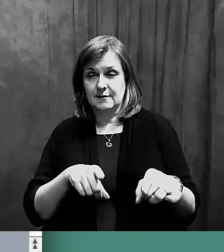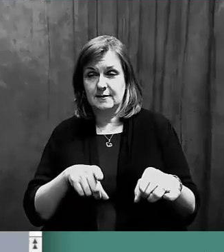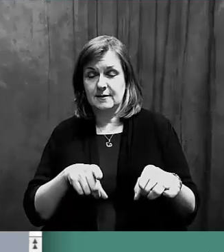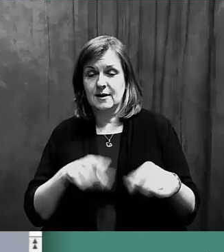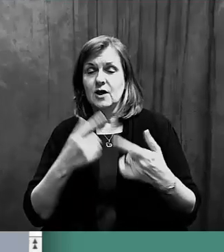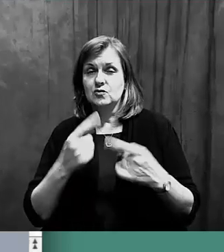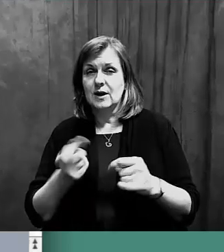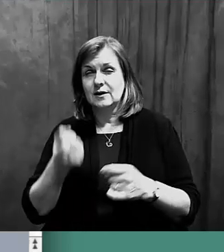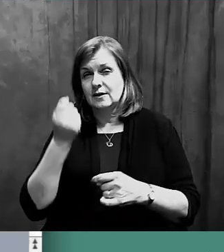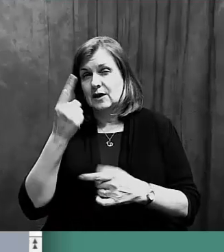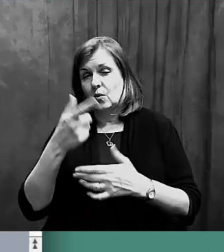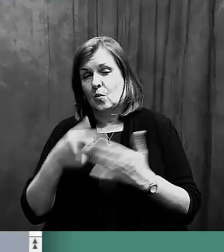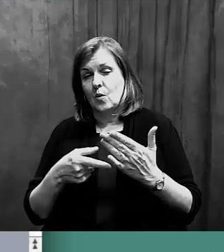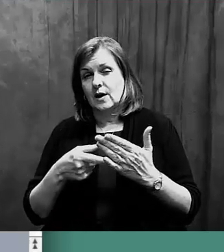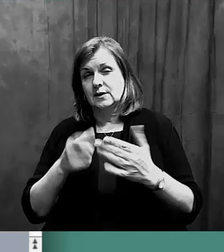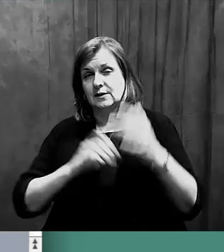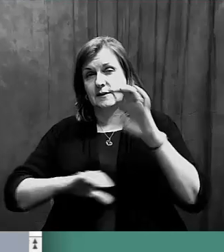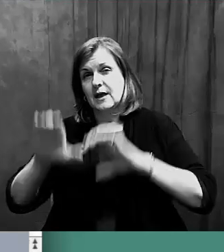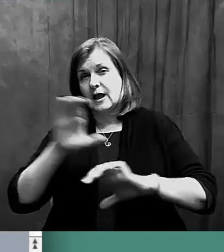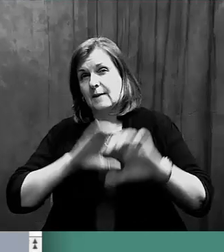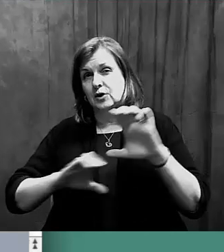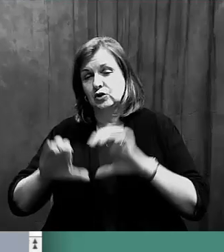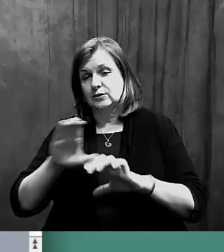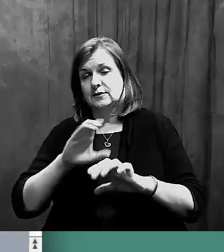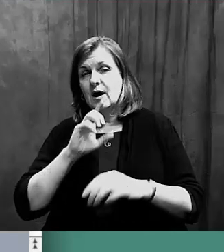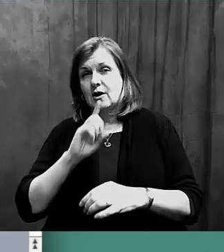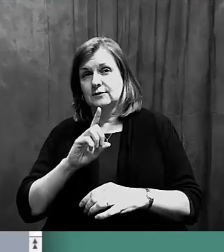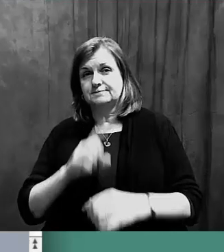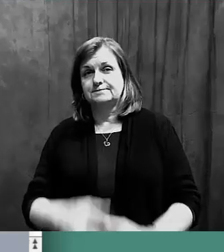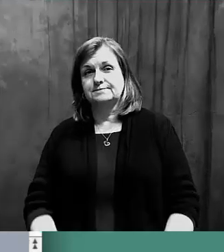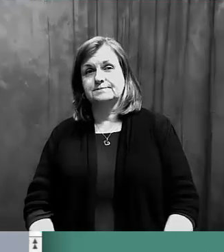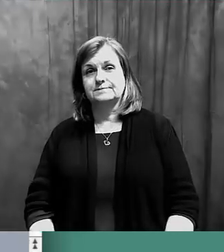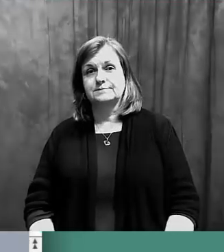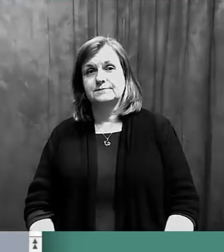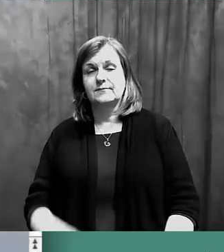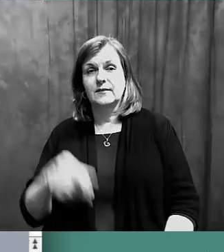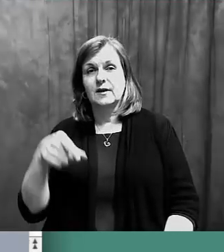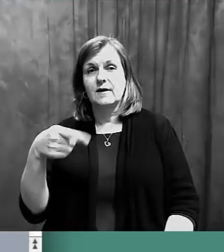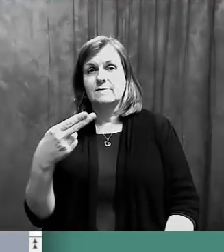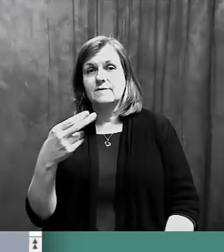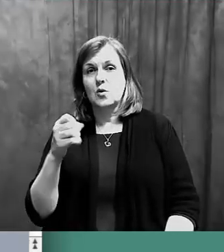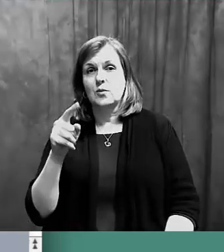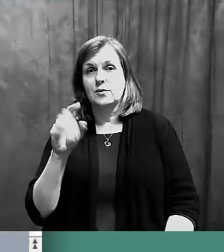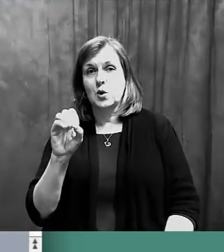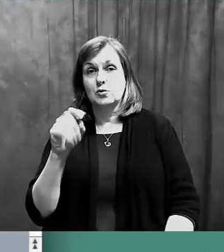and trying to understand better what those chemicals actually were